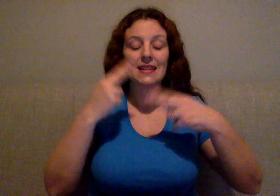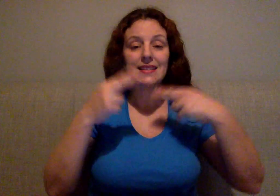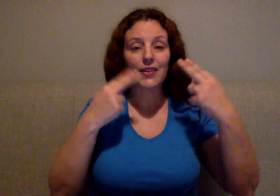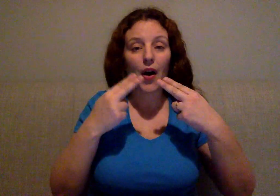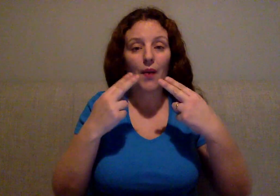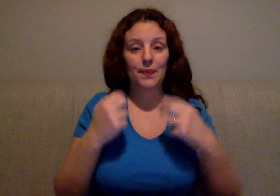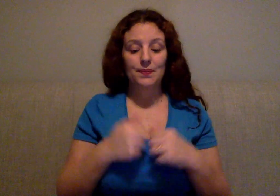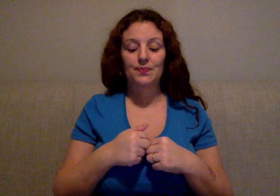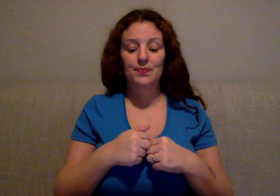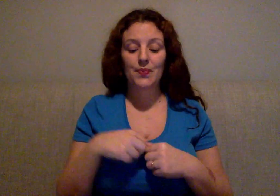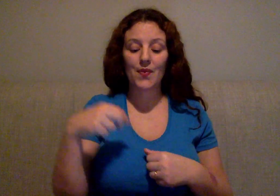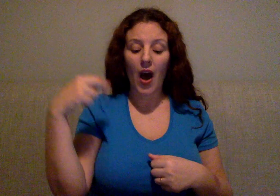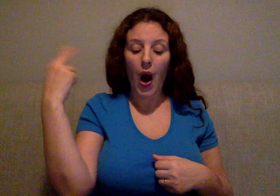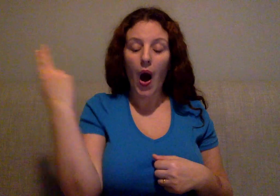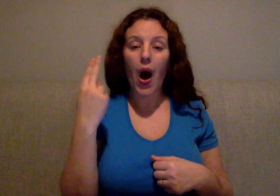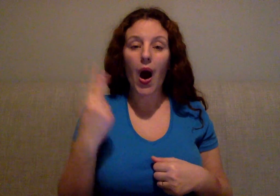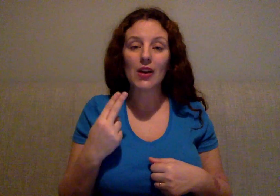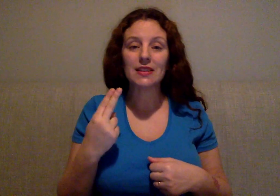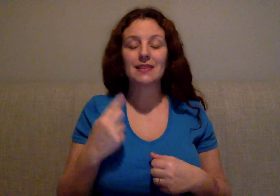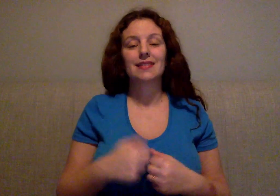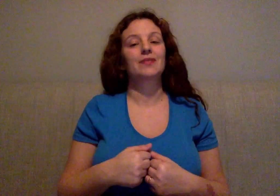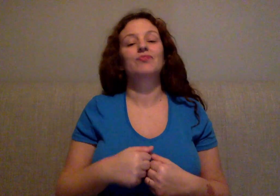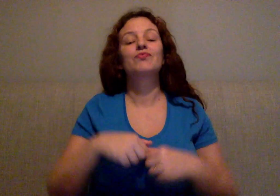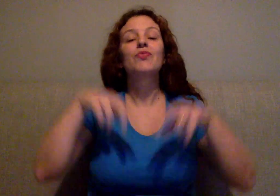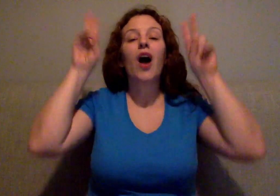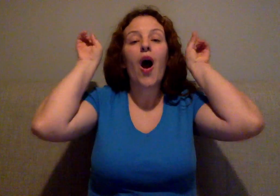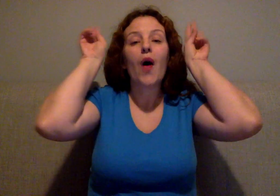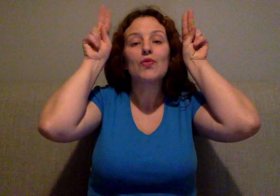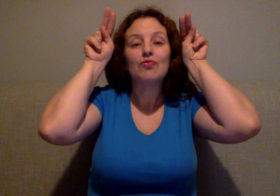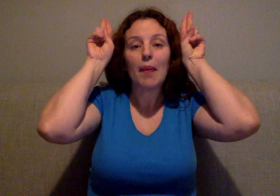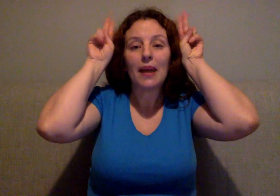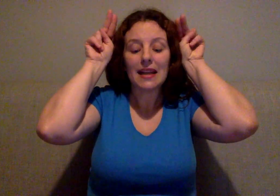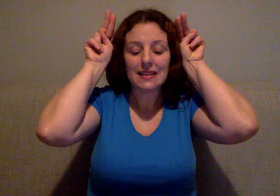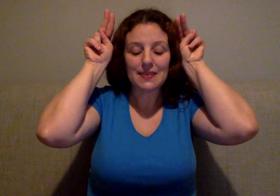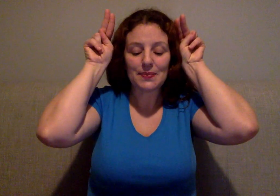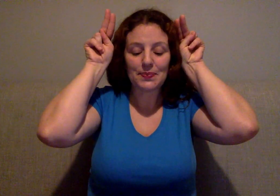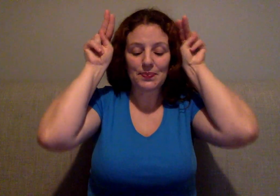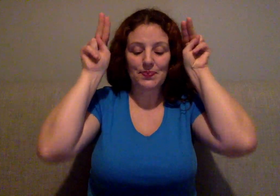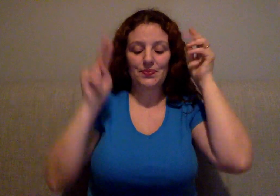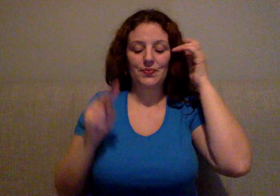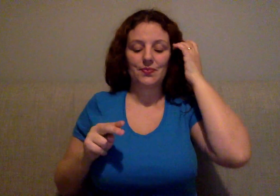DINNER ARTIST RABBIT